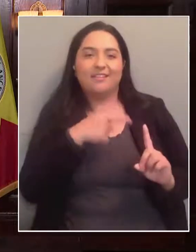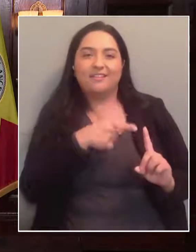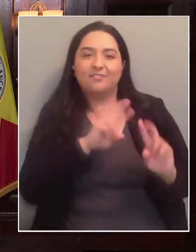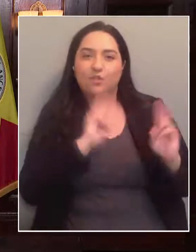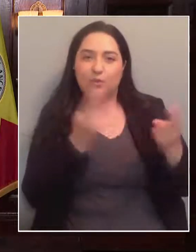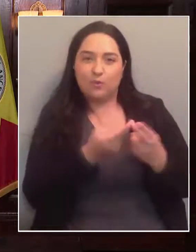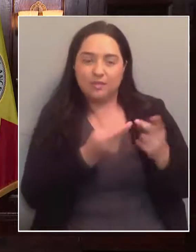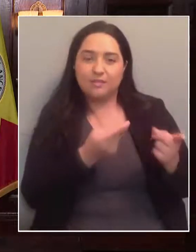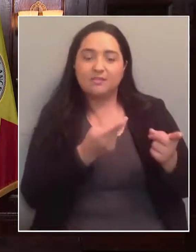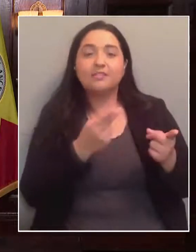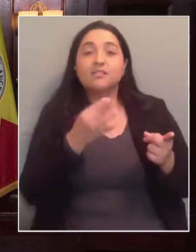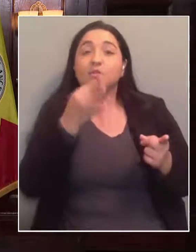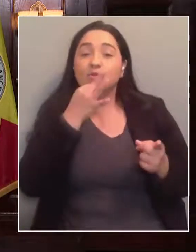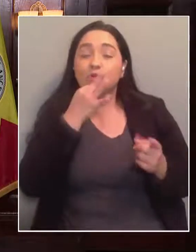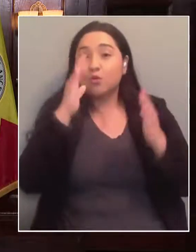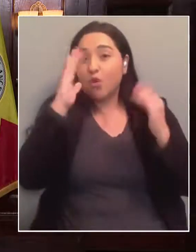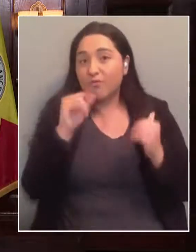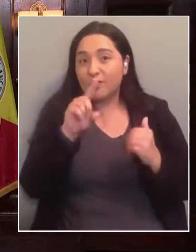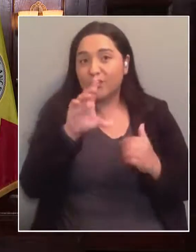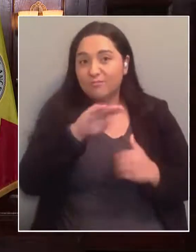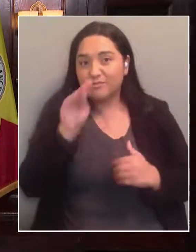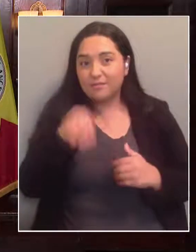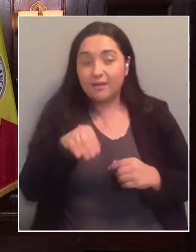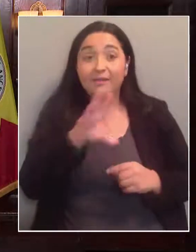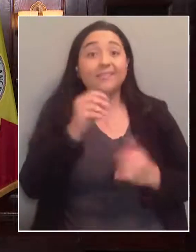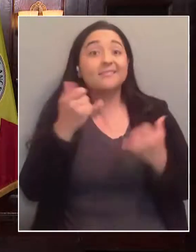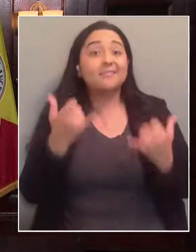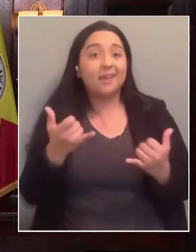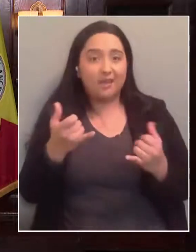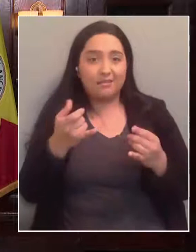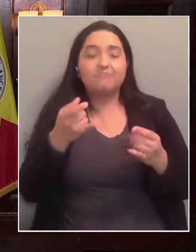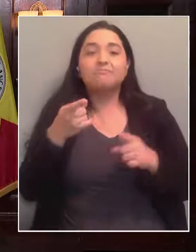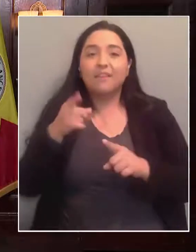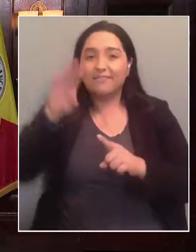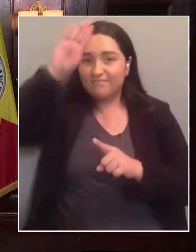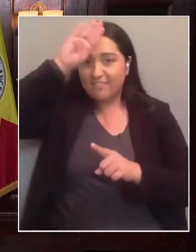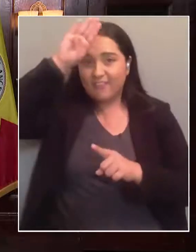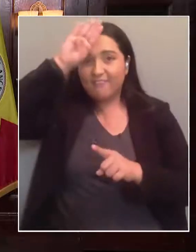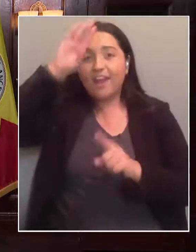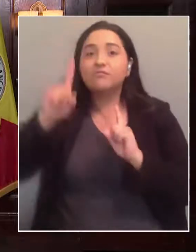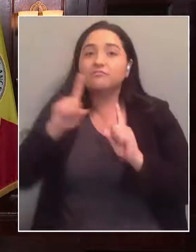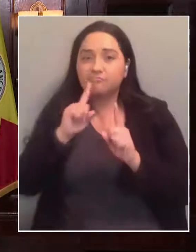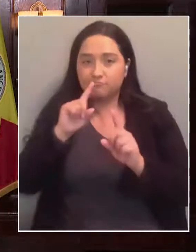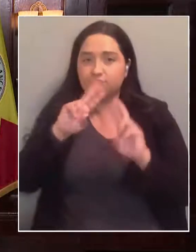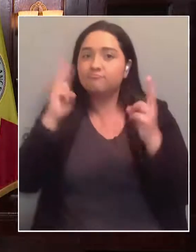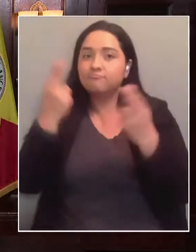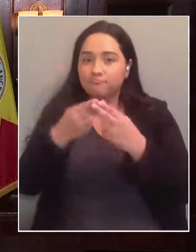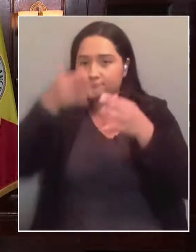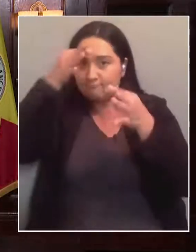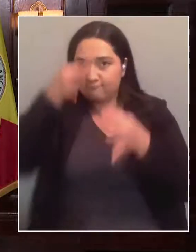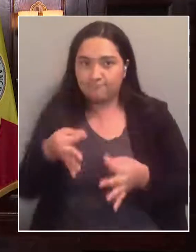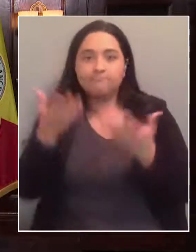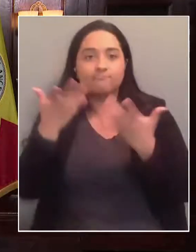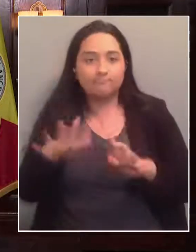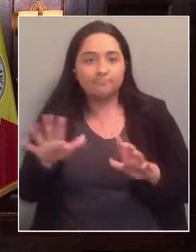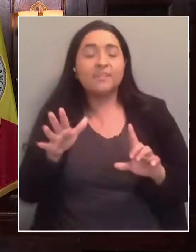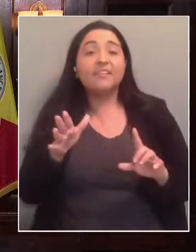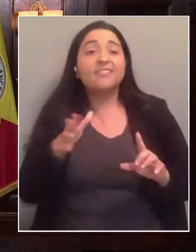THEM AND TODAY WE ANNOUNCED WITH OUR FIREFIGHTERS. AND WHEN IT COMES TO POLICE, I WOULD SAY THE SAME THING. OF COURSE, I'M NOT TAKING THE